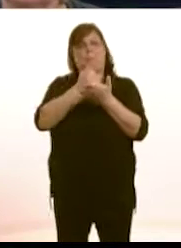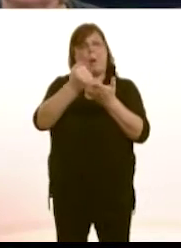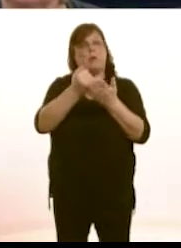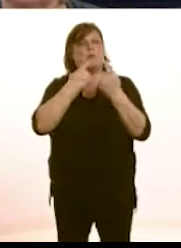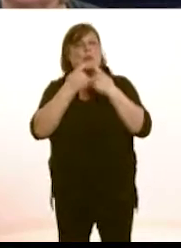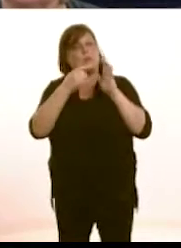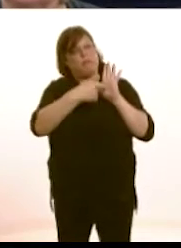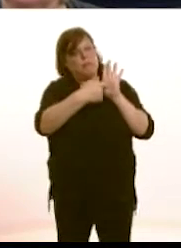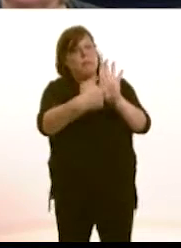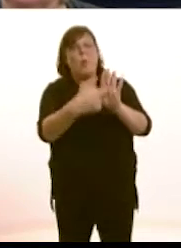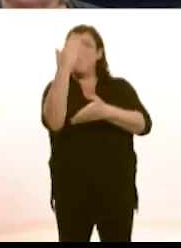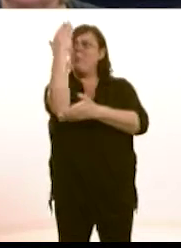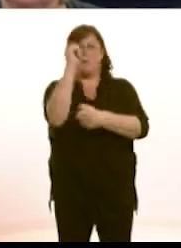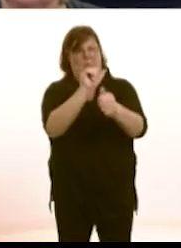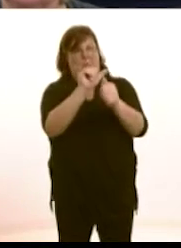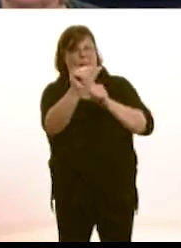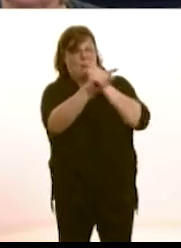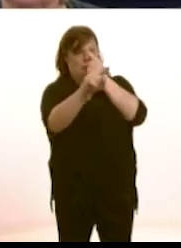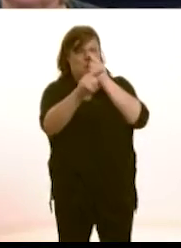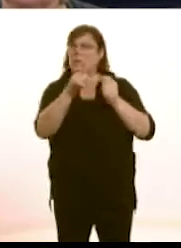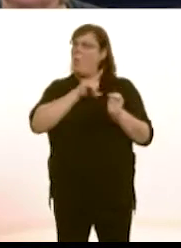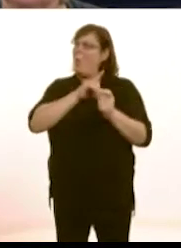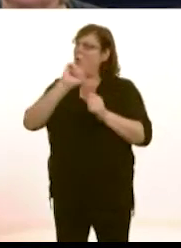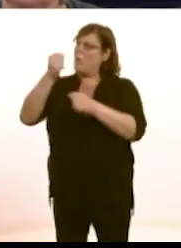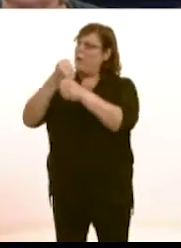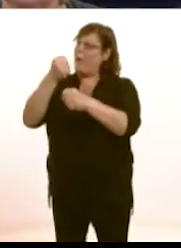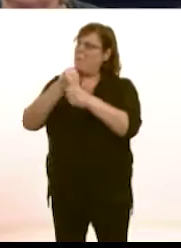Can you tell us, therefore, First Minister, why your Government is proposing to remove